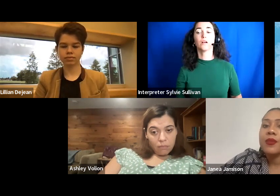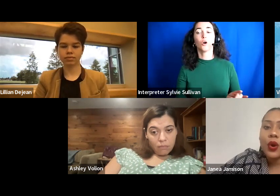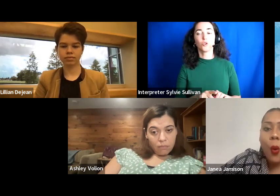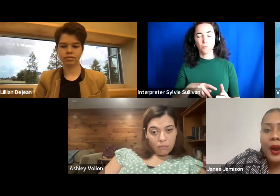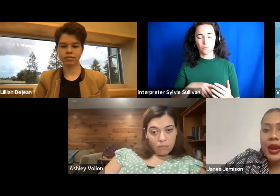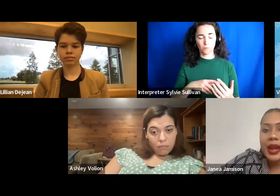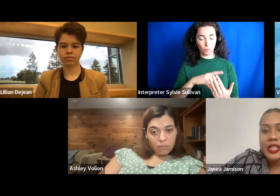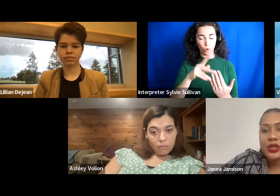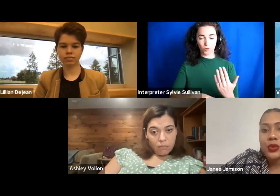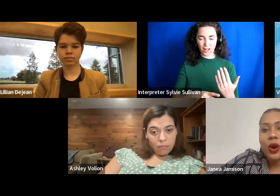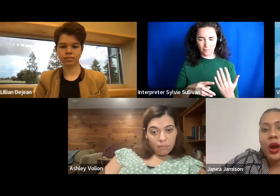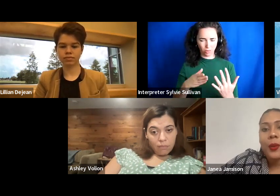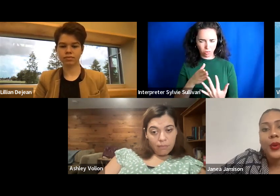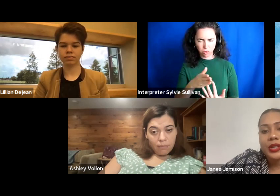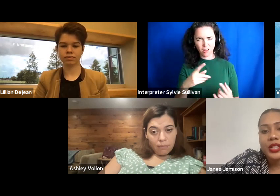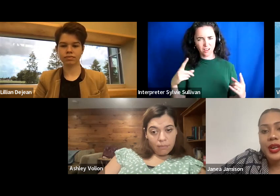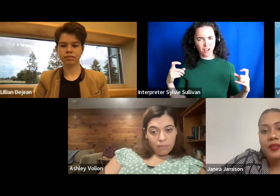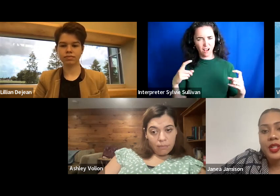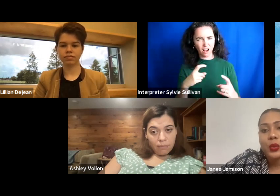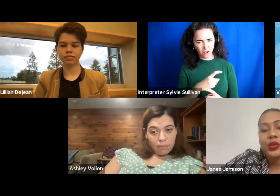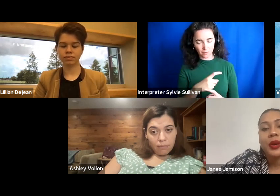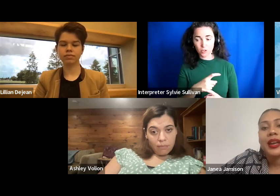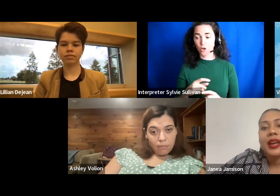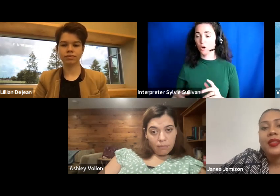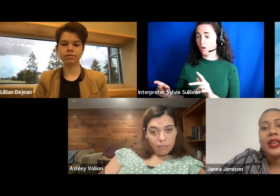And it requiring additional burdens for individuals.